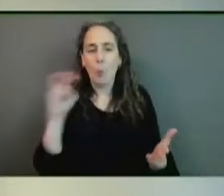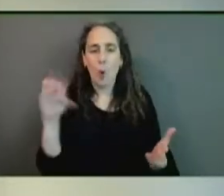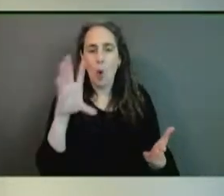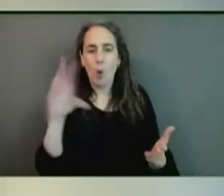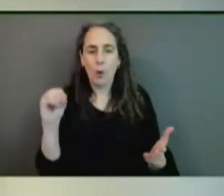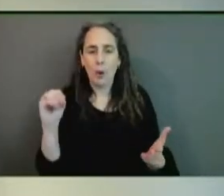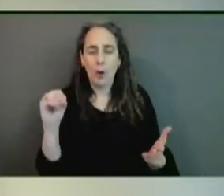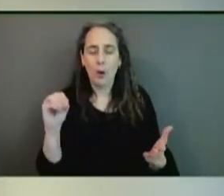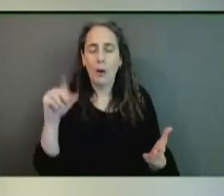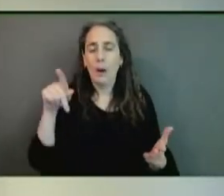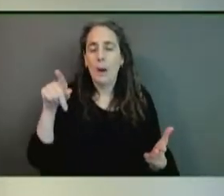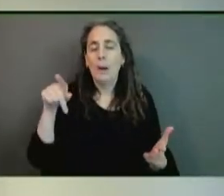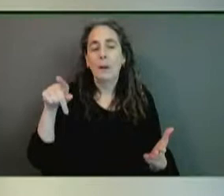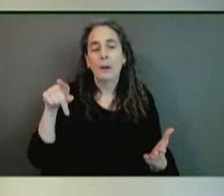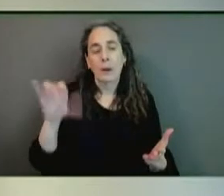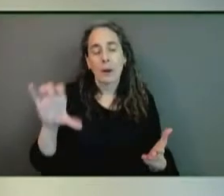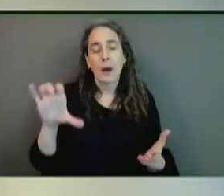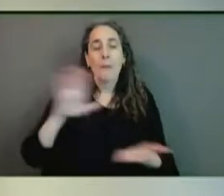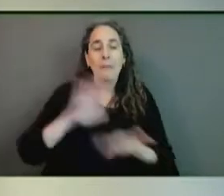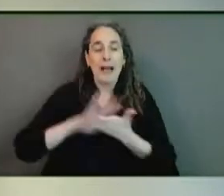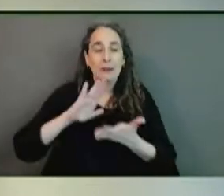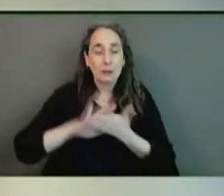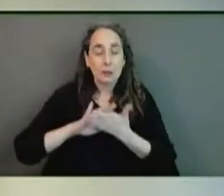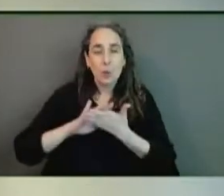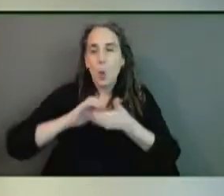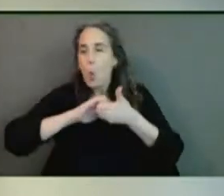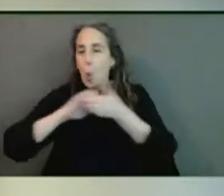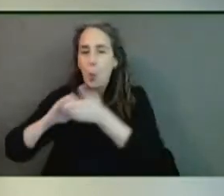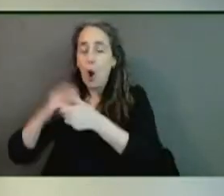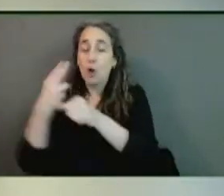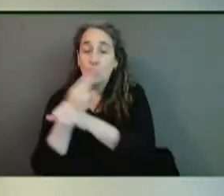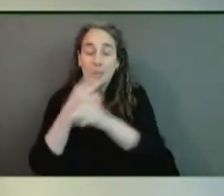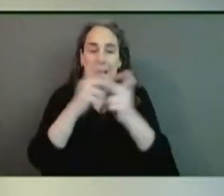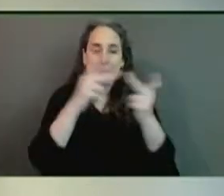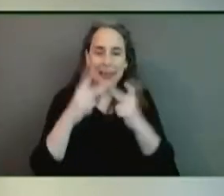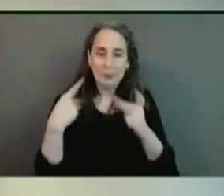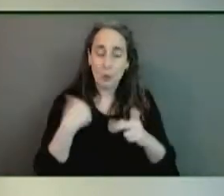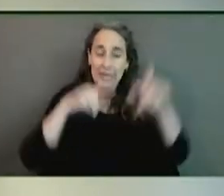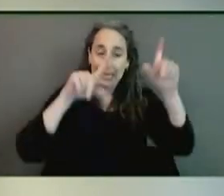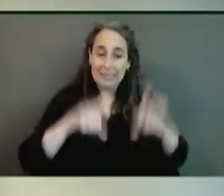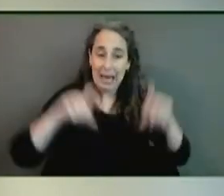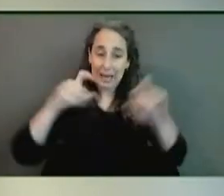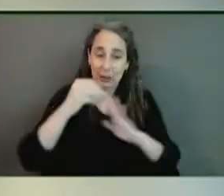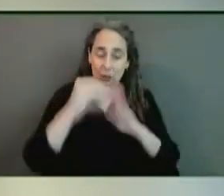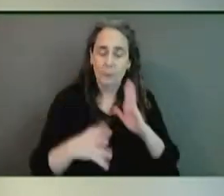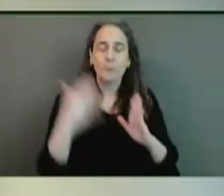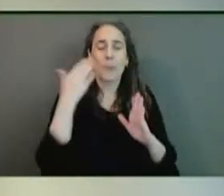think, uh, Montgomery County public school partners for